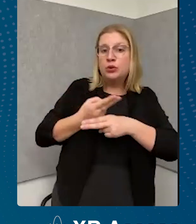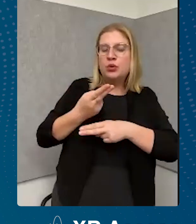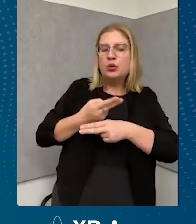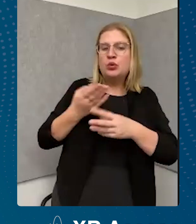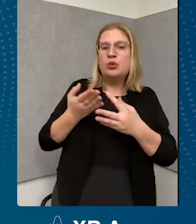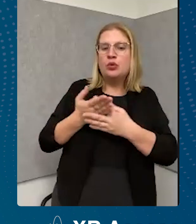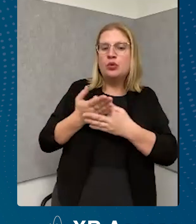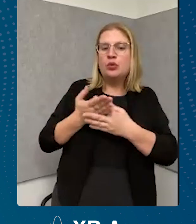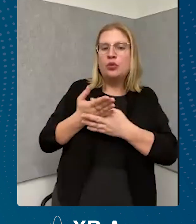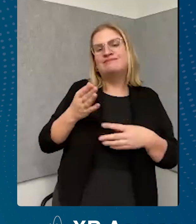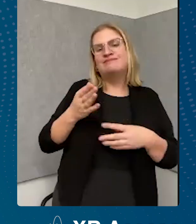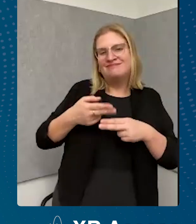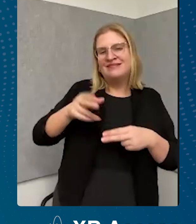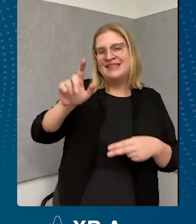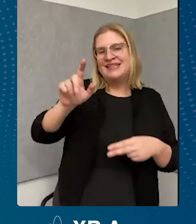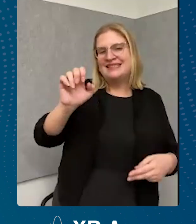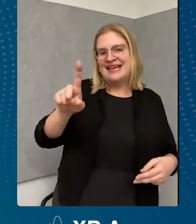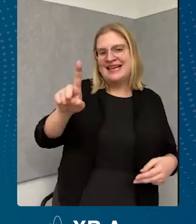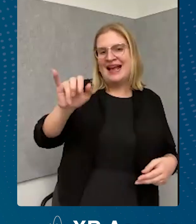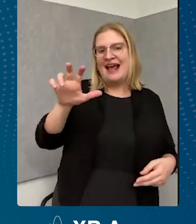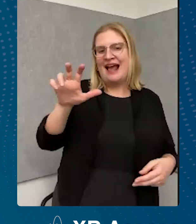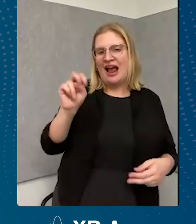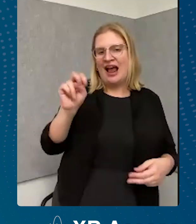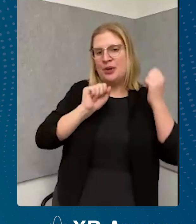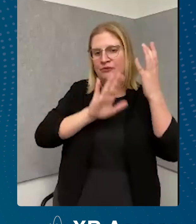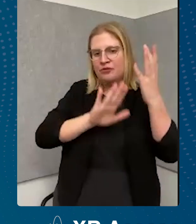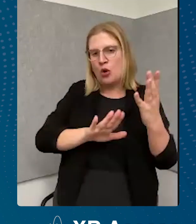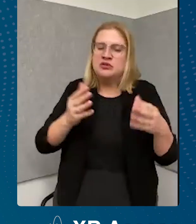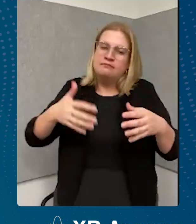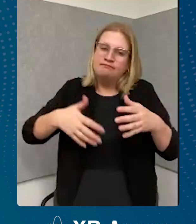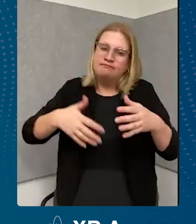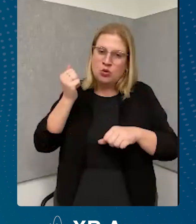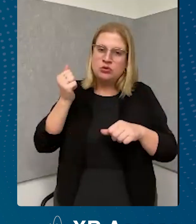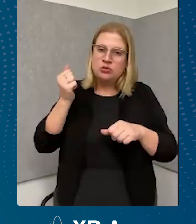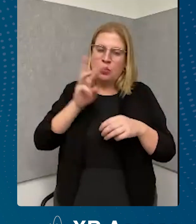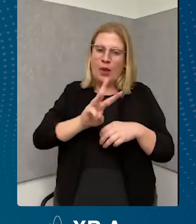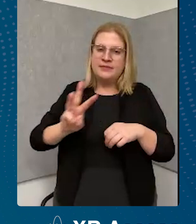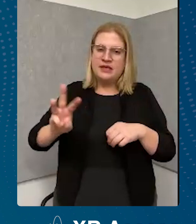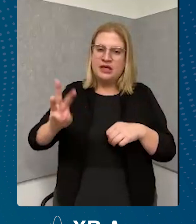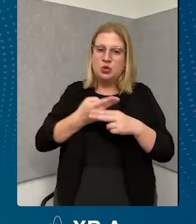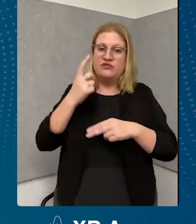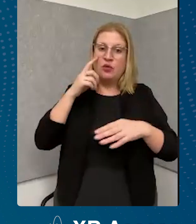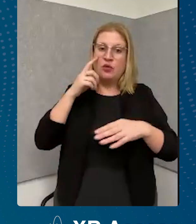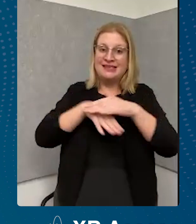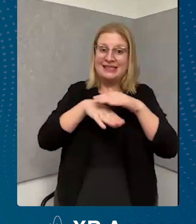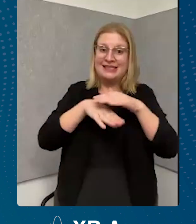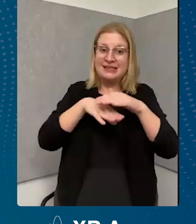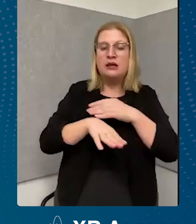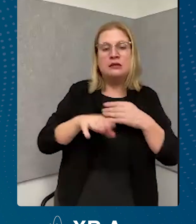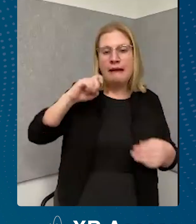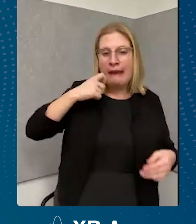enter approach, which is what most websites use for accessibility. It's also what Apple uses for their switch controls for devices, if you don't have access